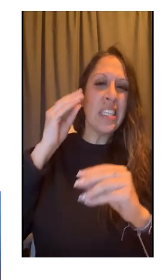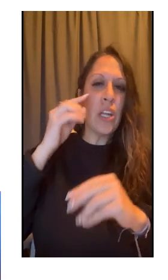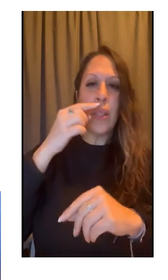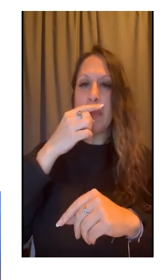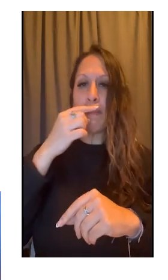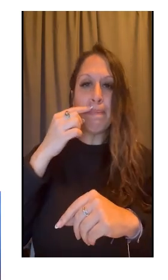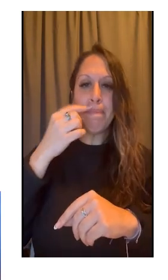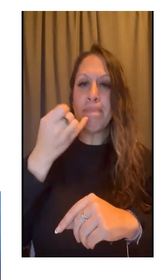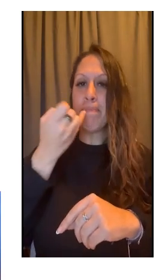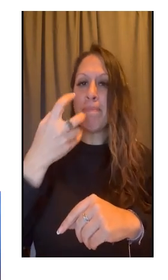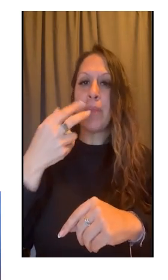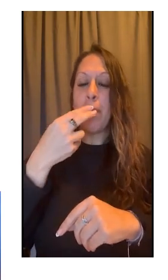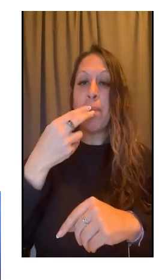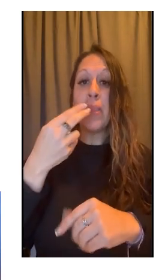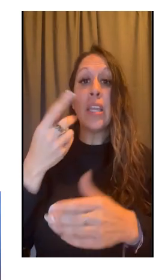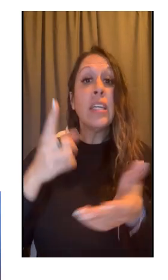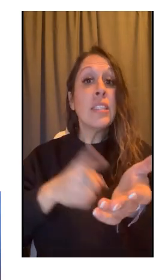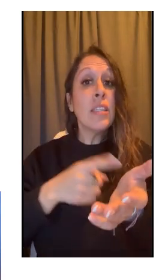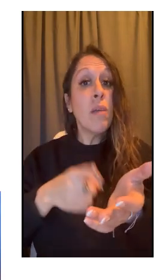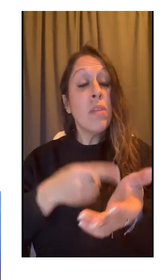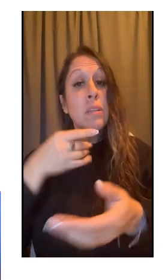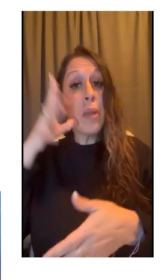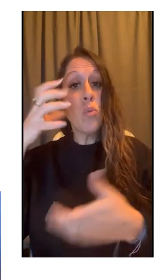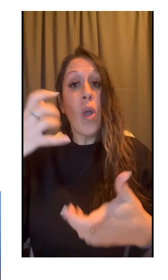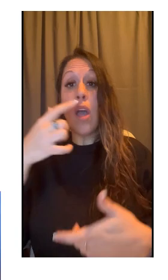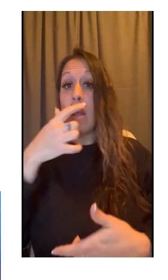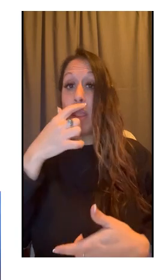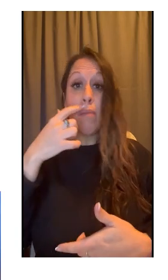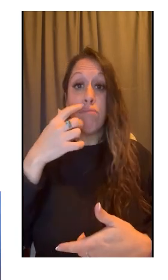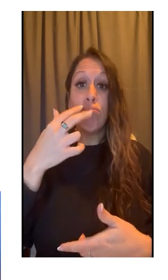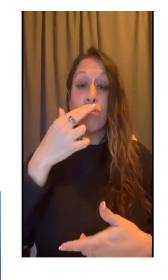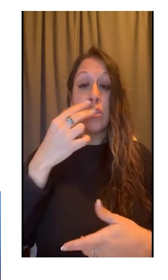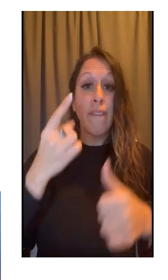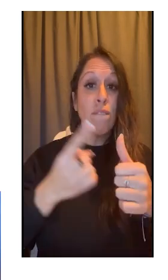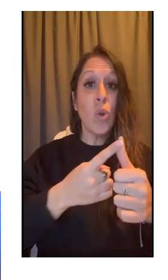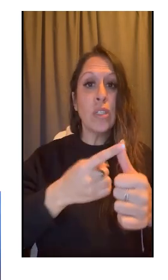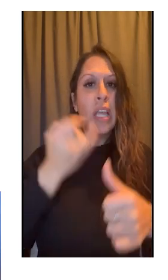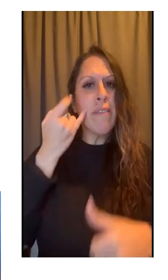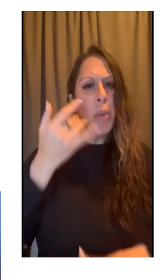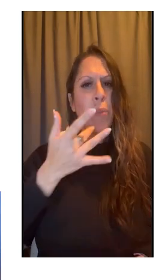Some parents wanna consider clipping an upper lip tie first, and this may happen if they prefer their baby